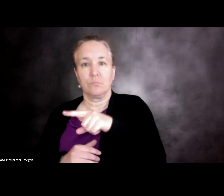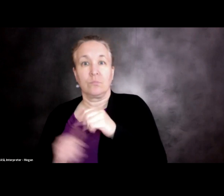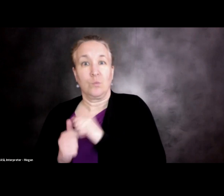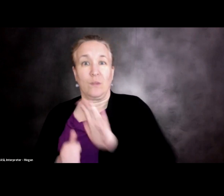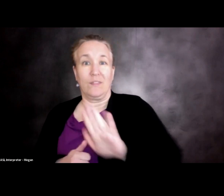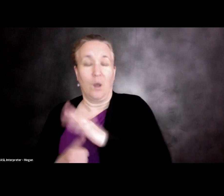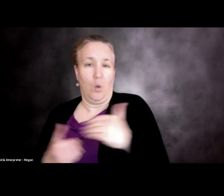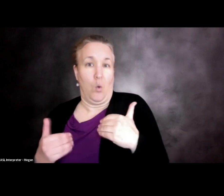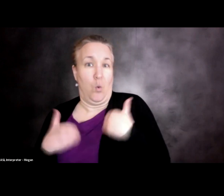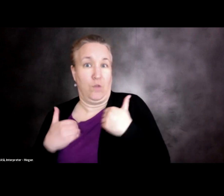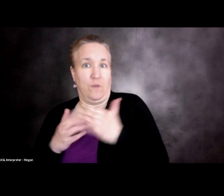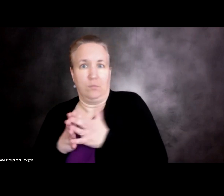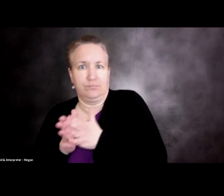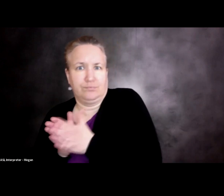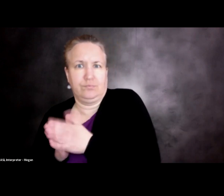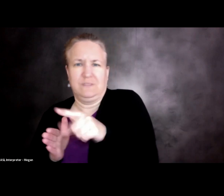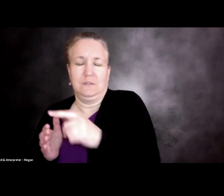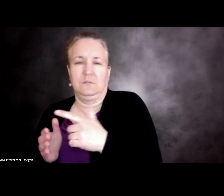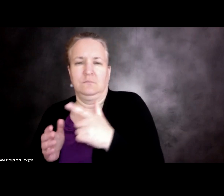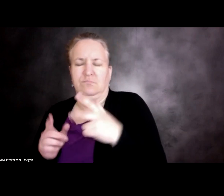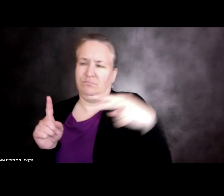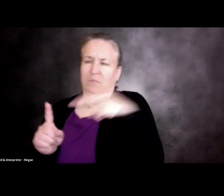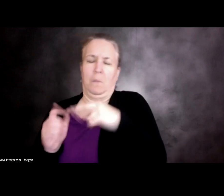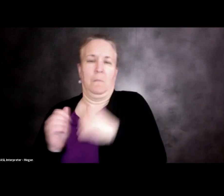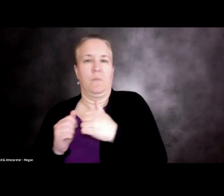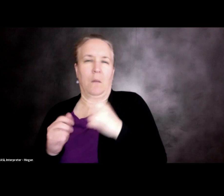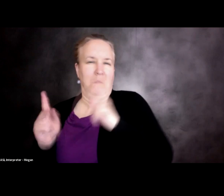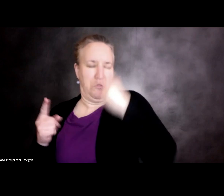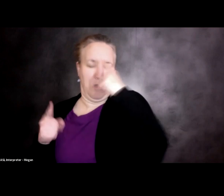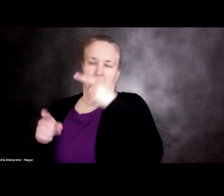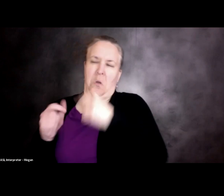to be the ones most capable of withstanding the rigors of tropical climates.